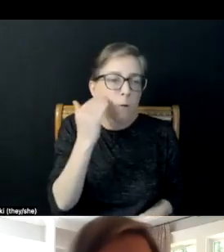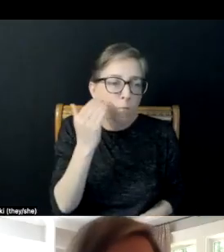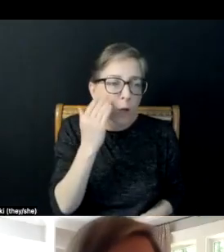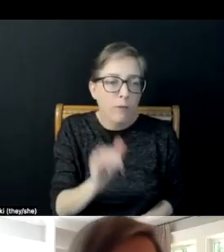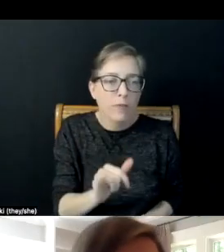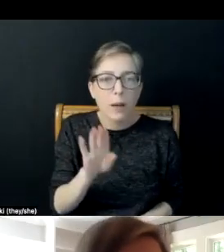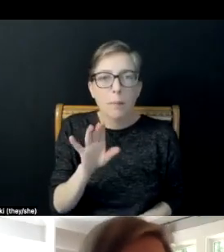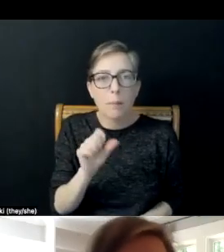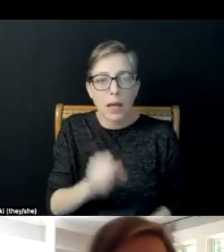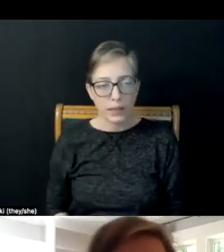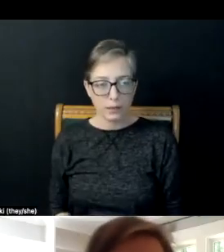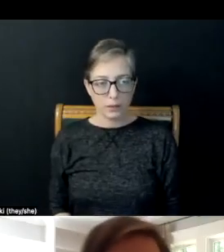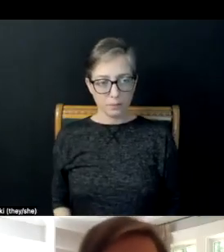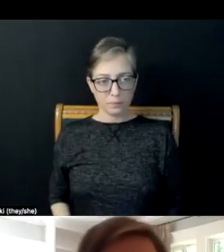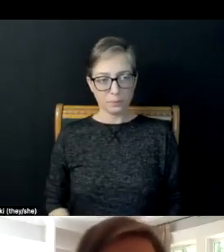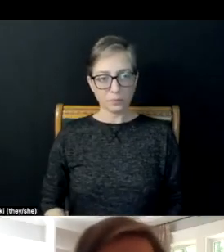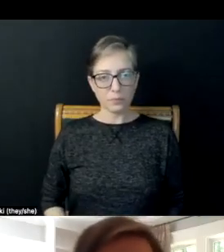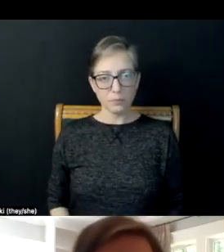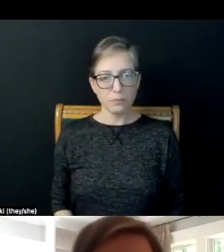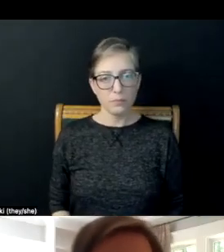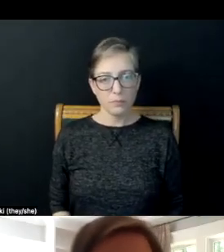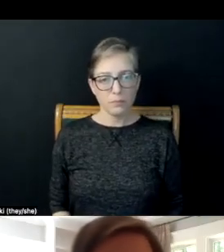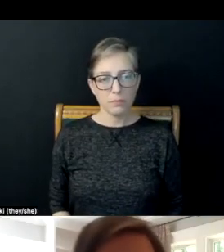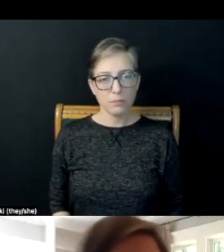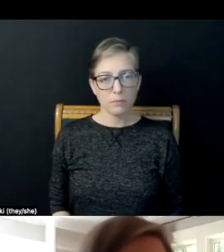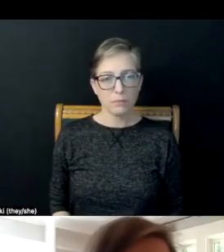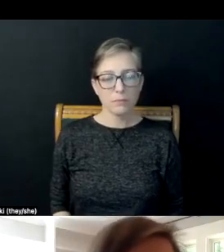think about how this could have all started or where this could start from,